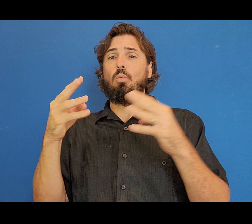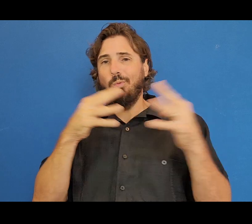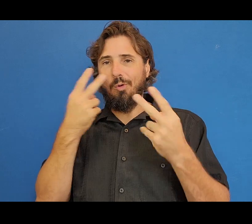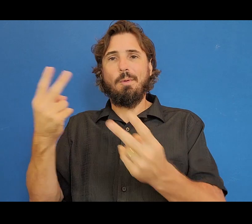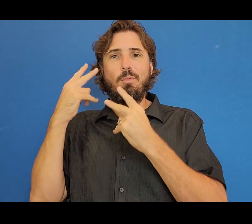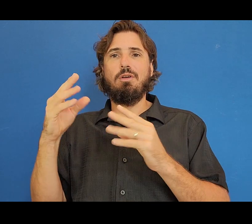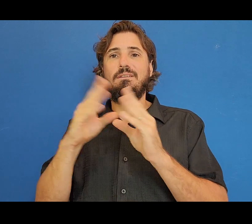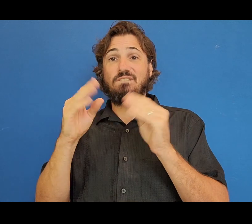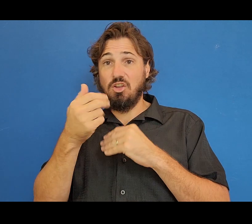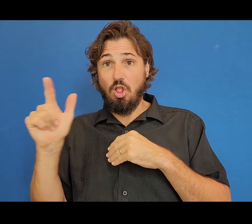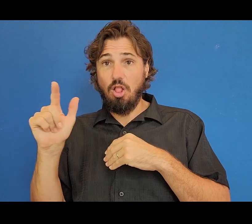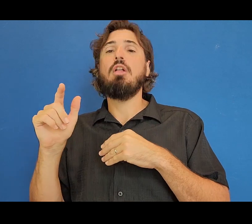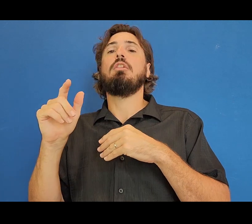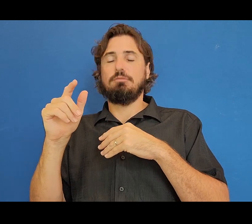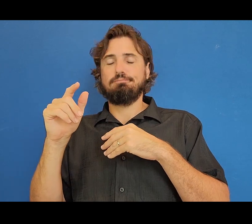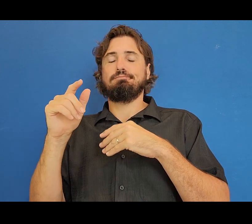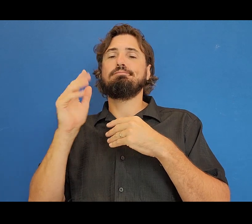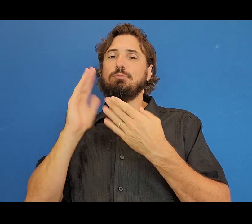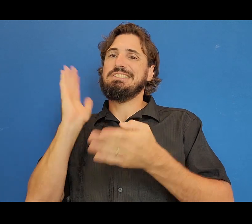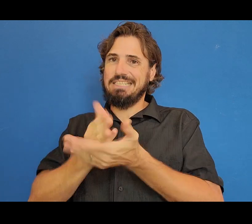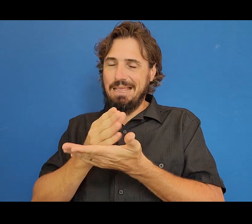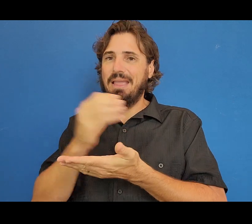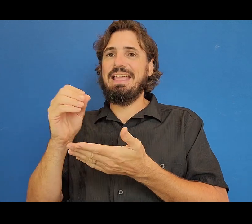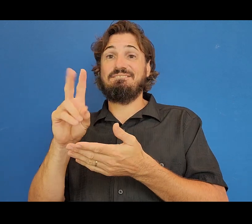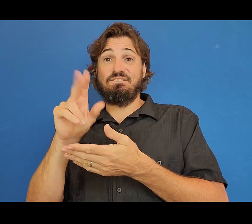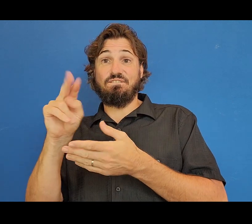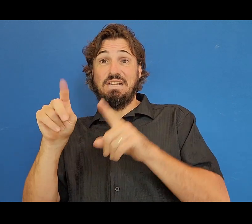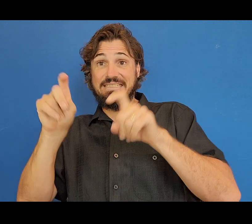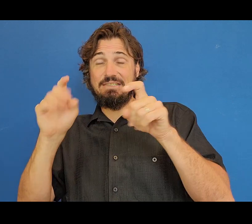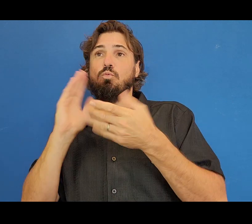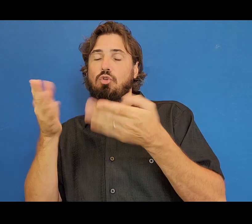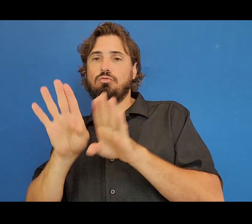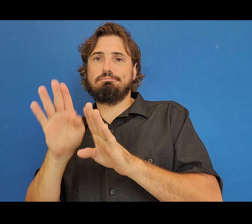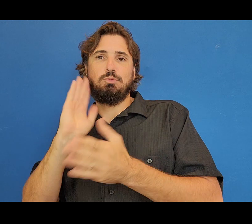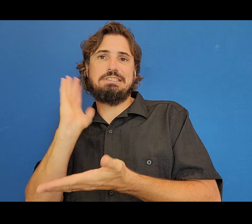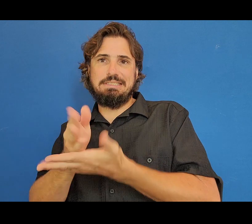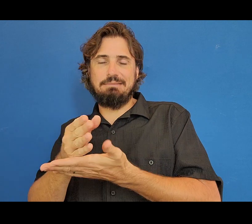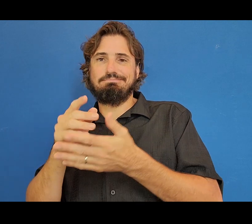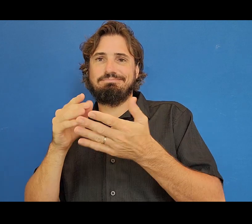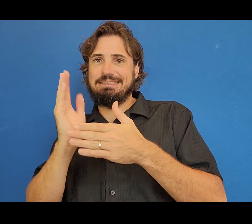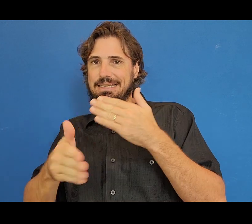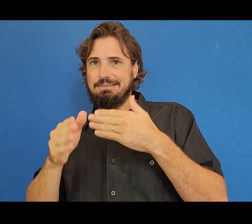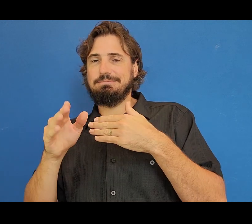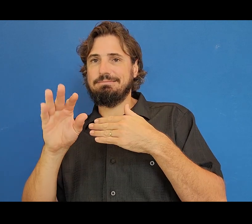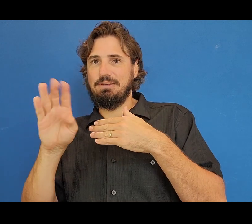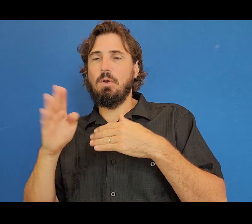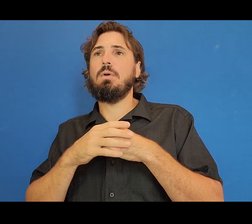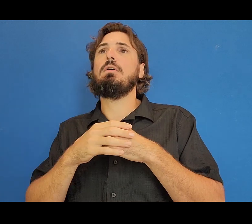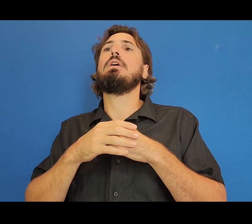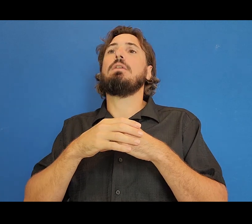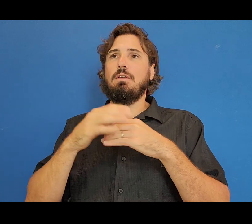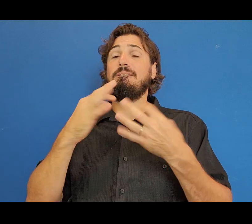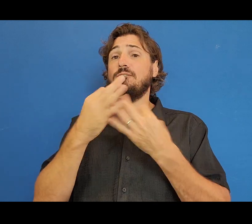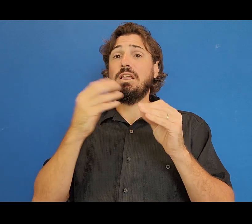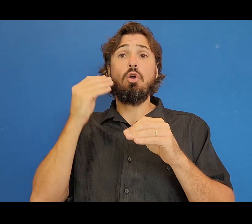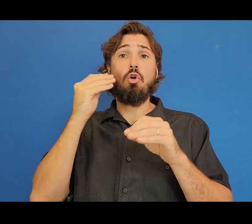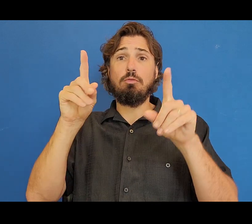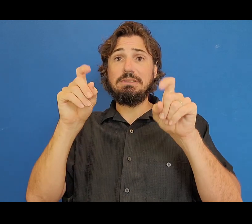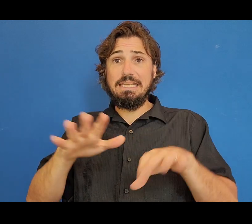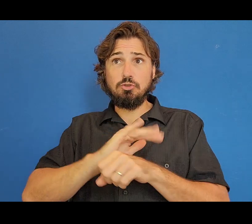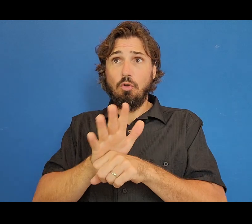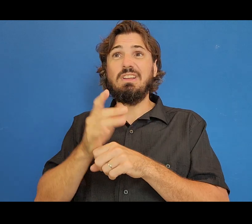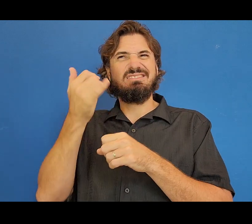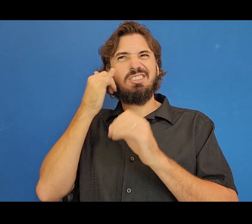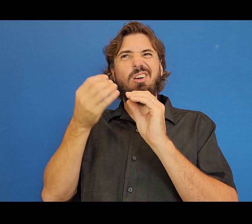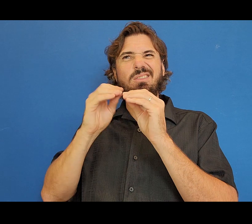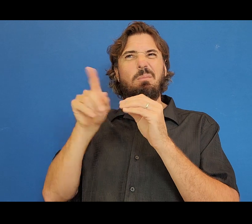Free home COVID tests provided by the federal government are available to households via mail by visiting covid.gov/tests or calling 1-800-232-0233.